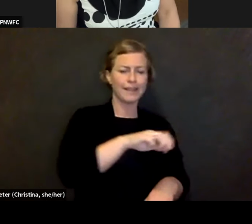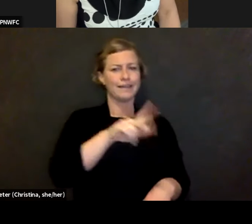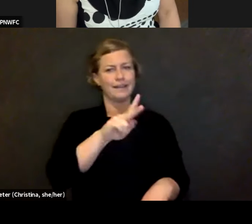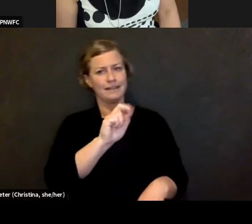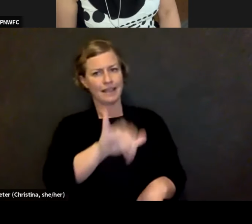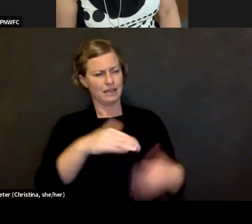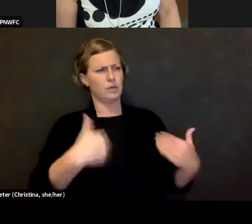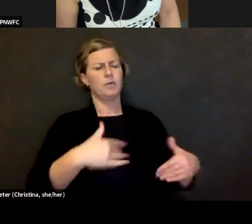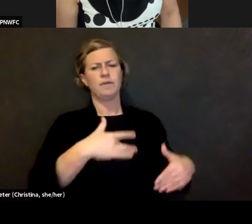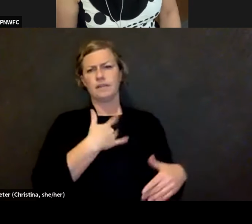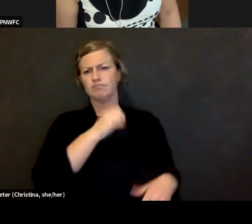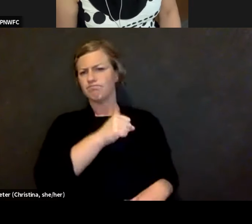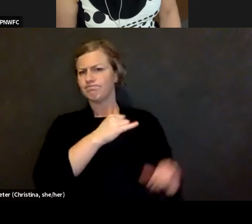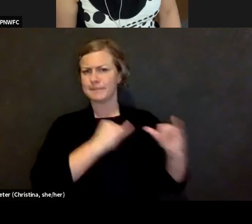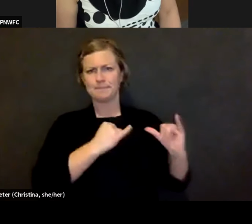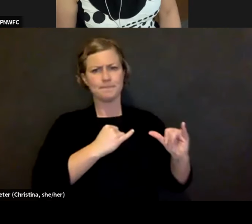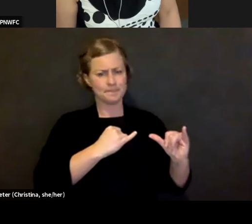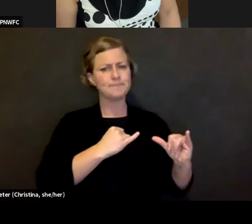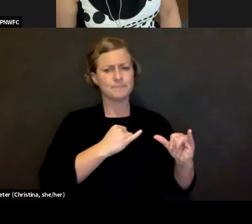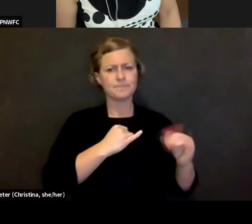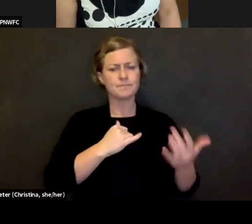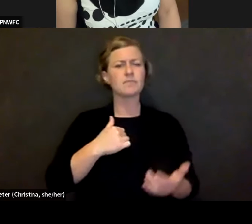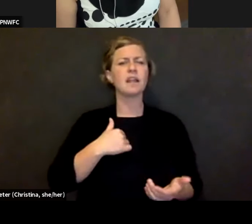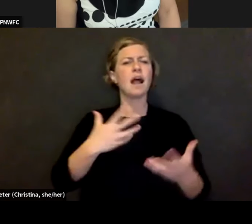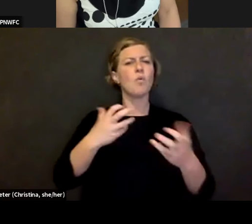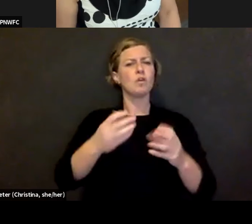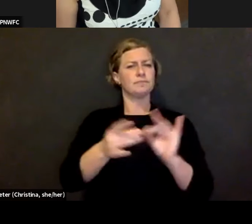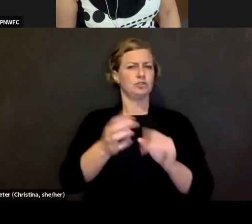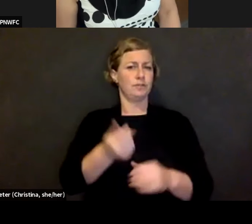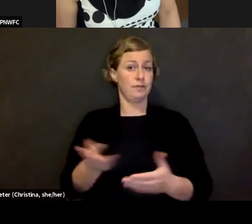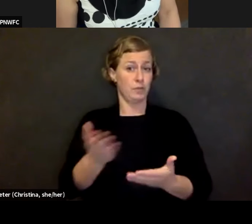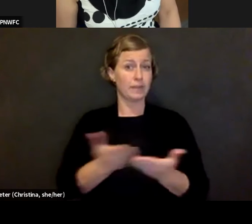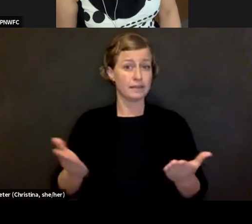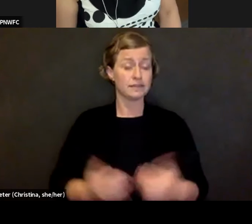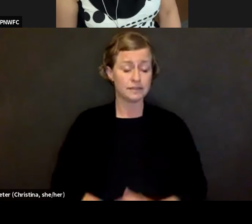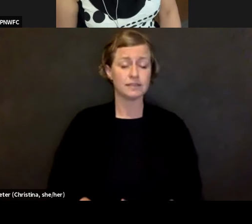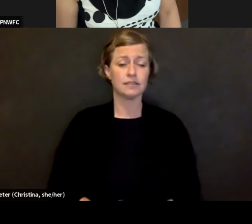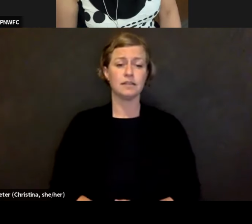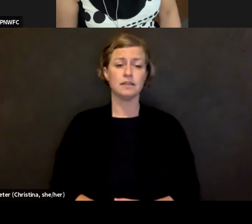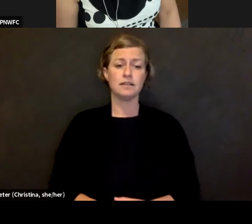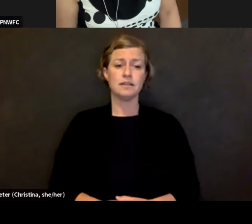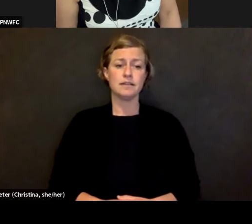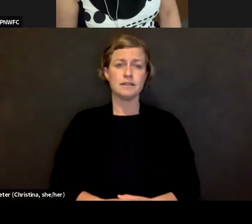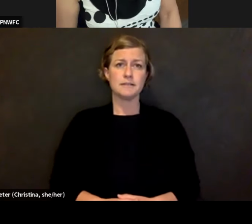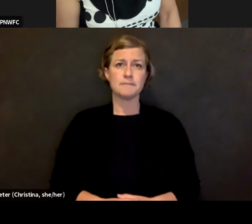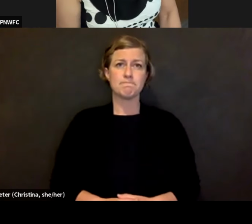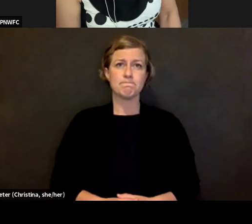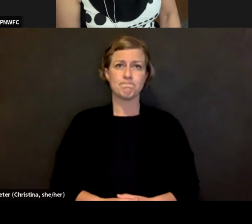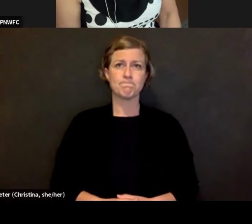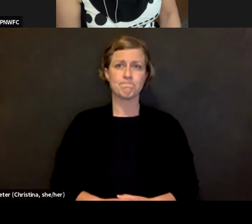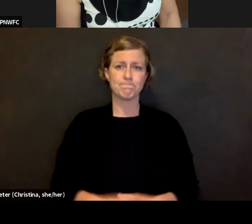Maria. >> Yeah, so much of what Jake and Kenny just said resinates so strongly